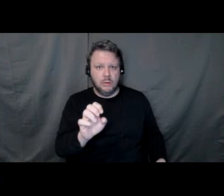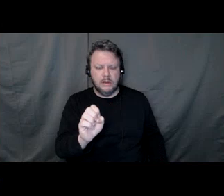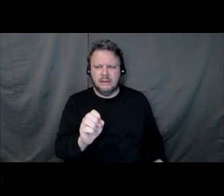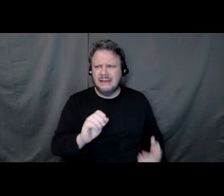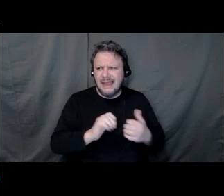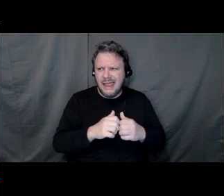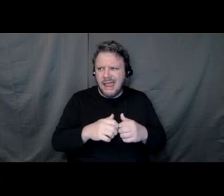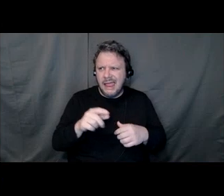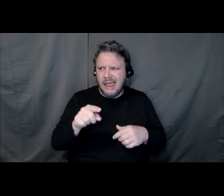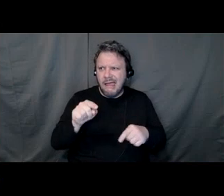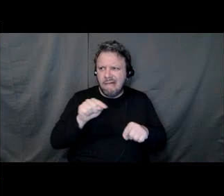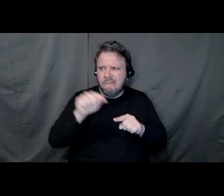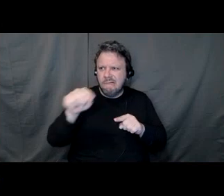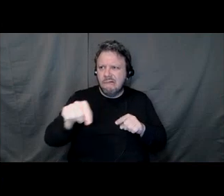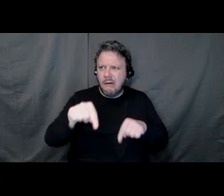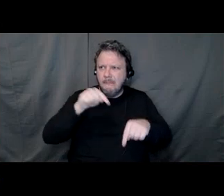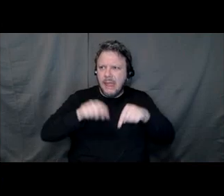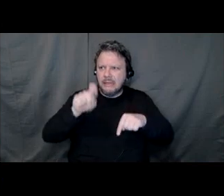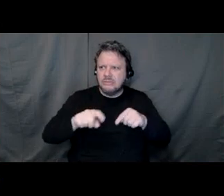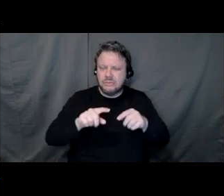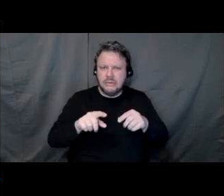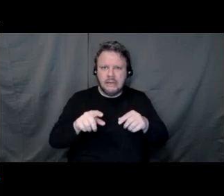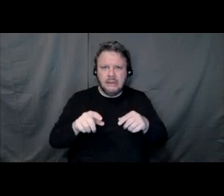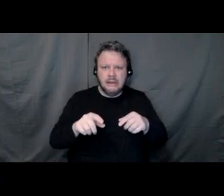How how far back should I go? Umm.